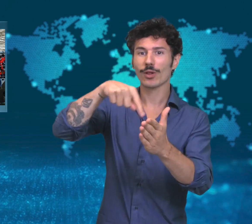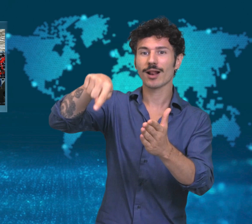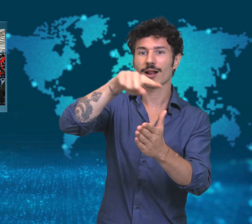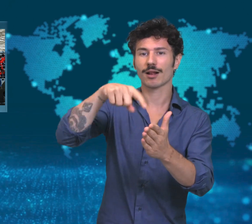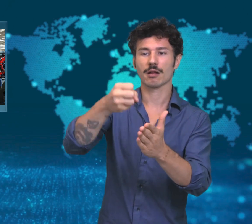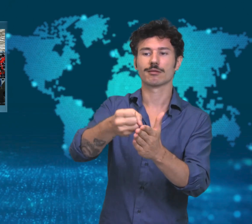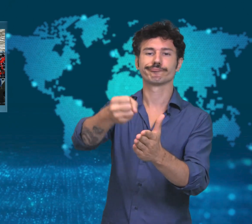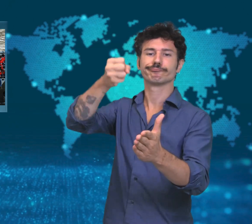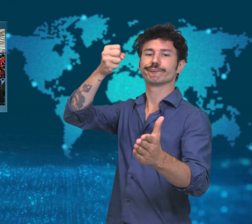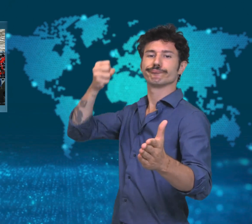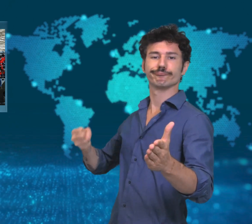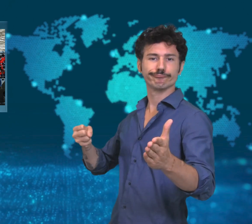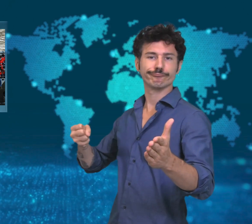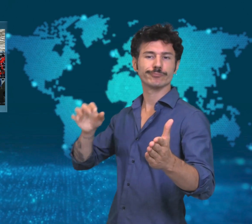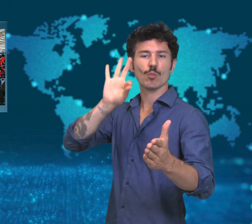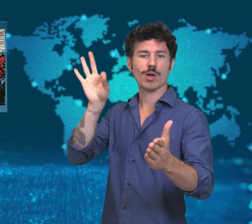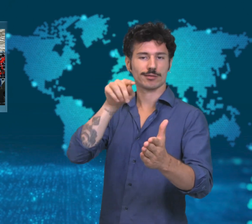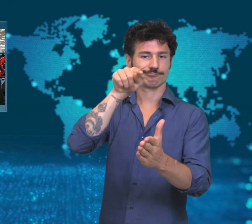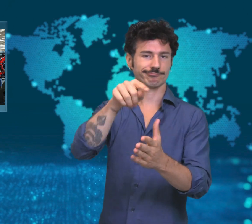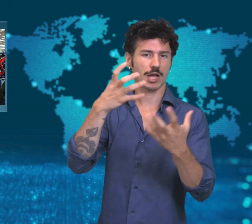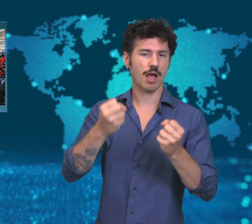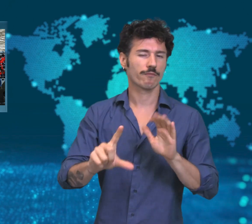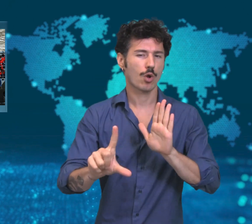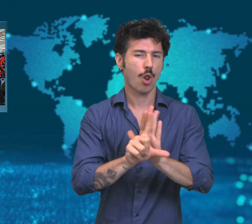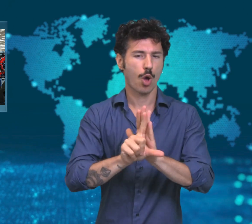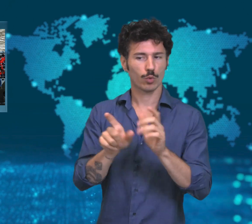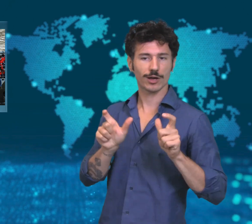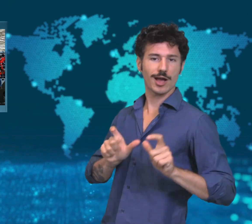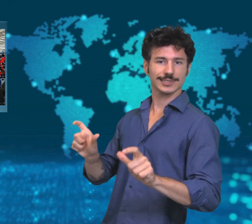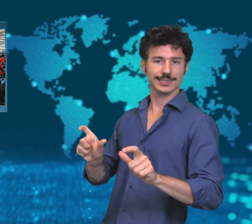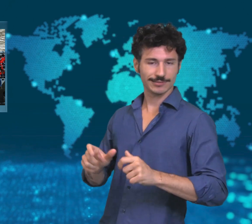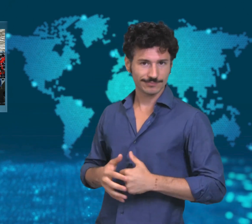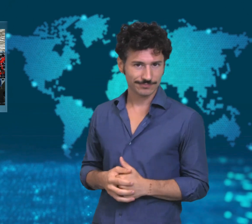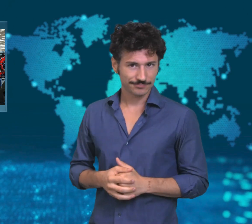countries by law enforcement agencies.